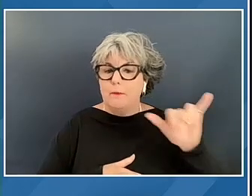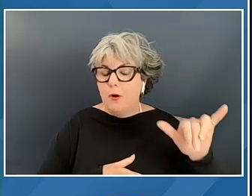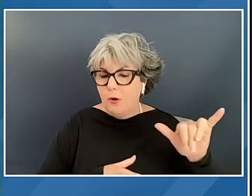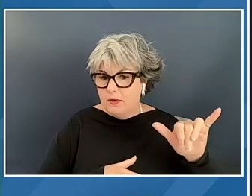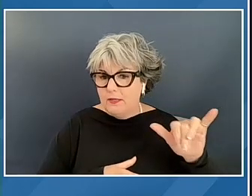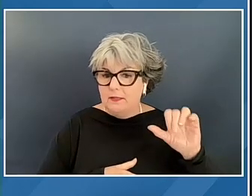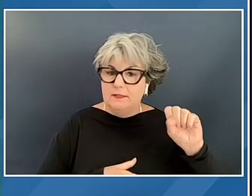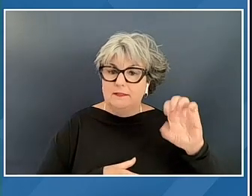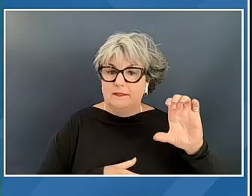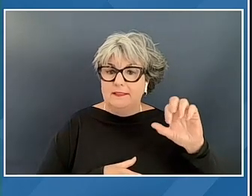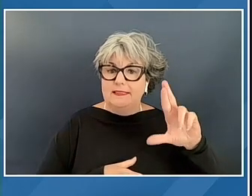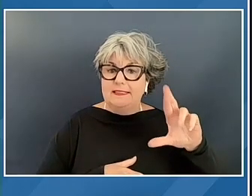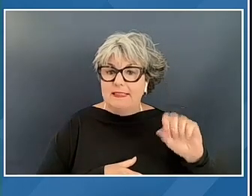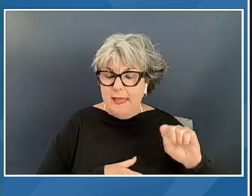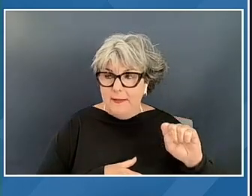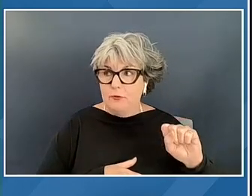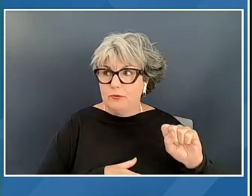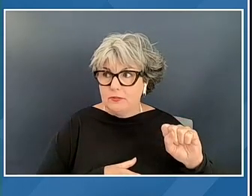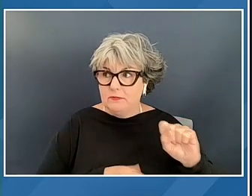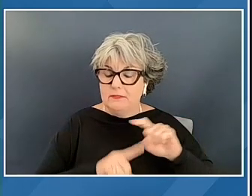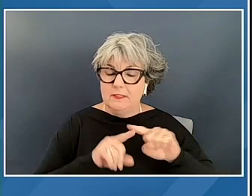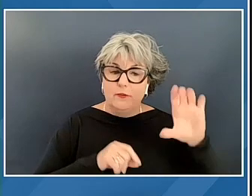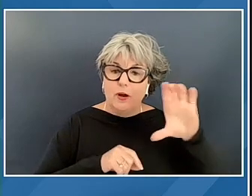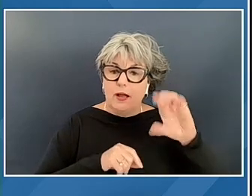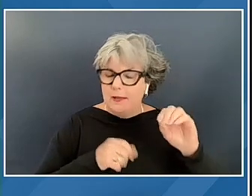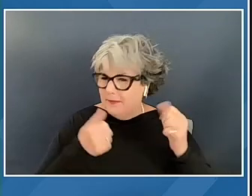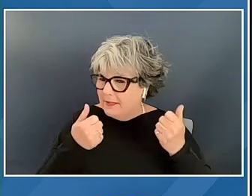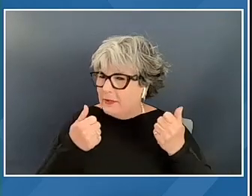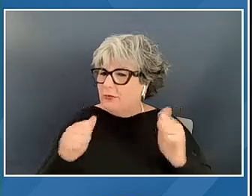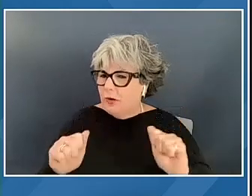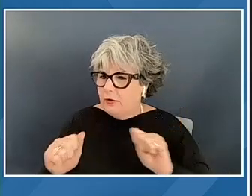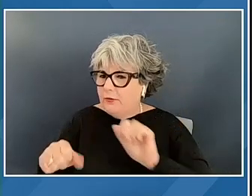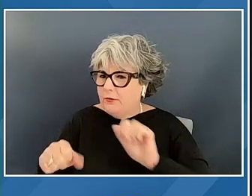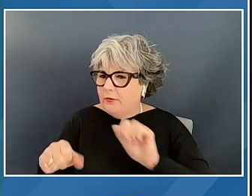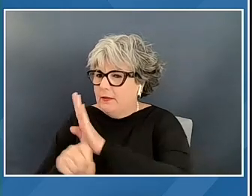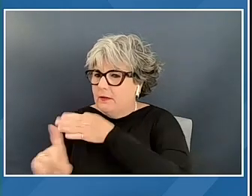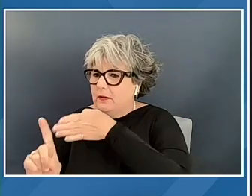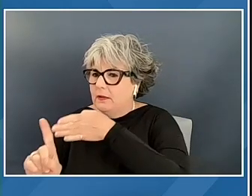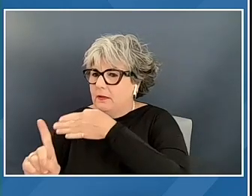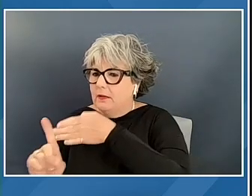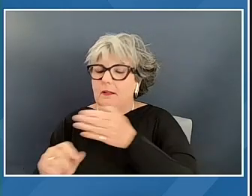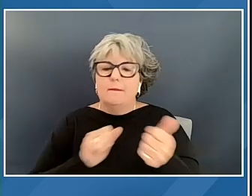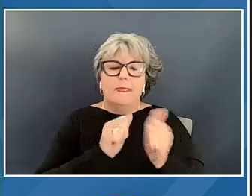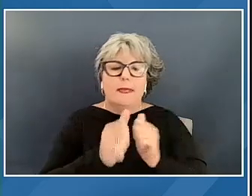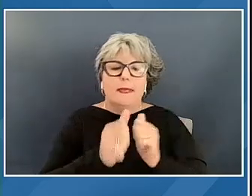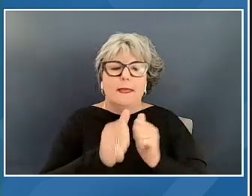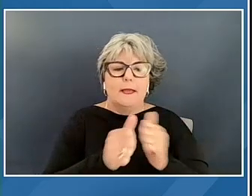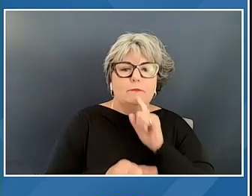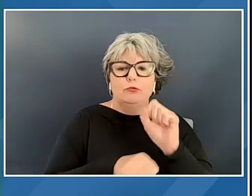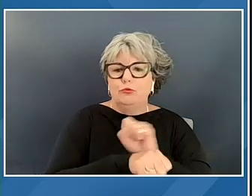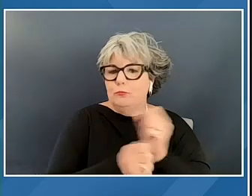debt relief companies that are trying to get their business that sort of compete with legitimate servicers, that makes